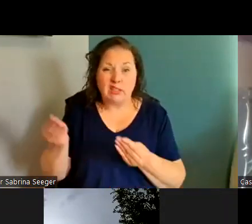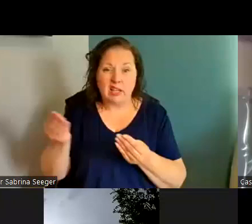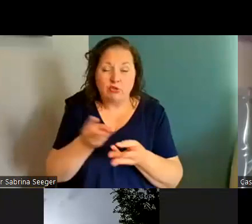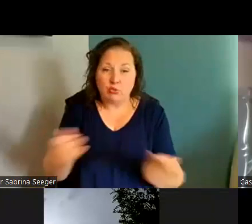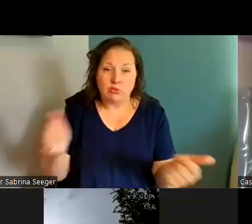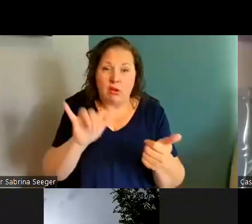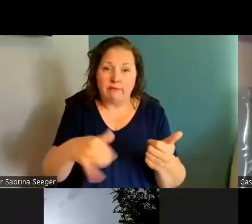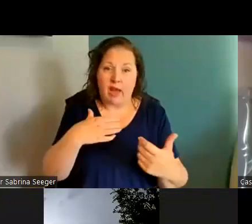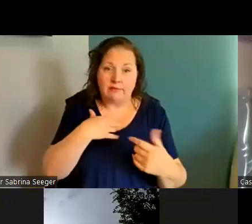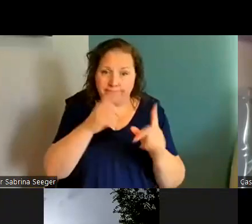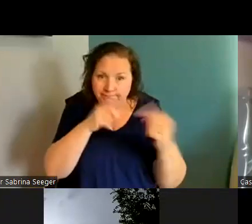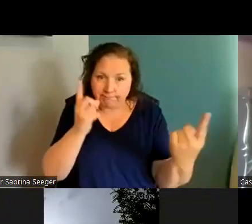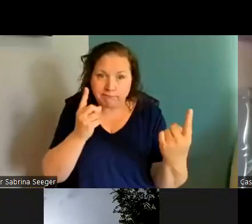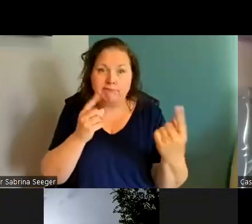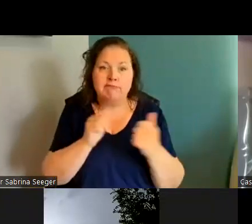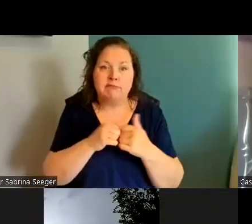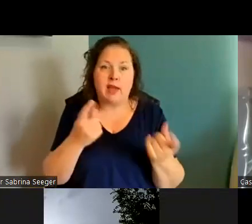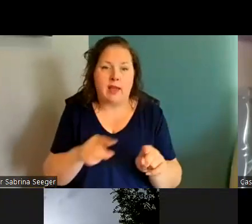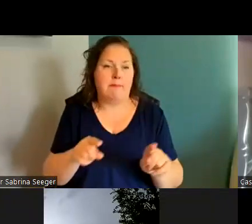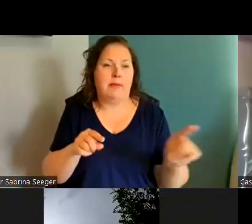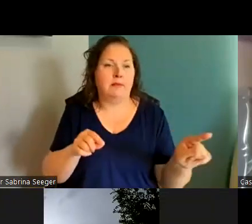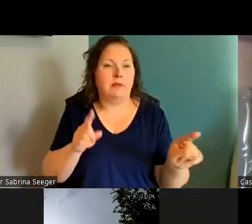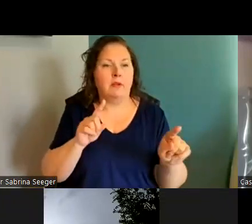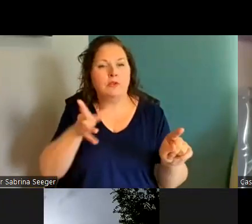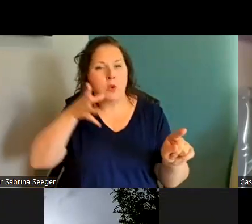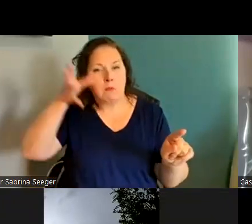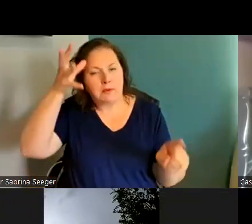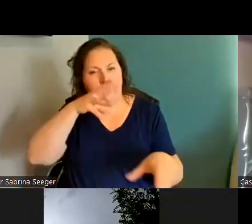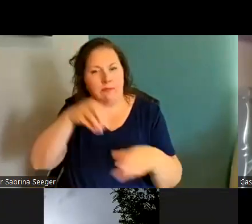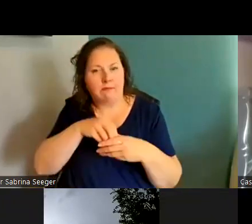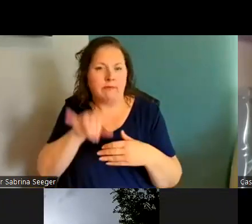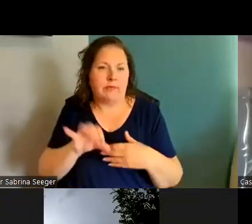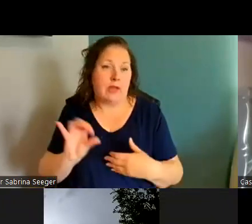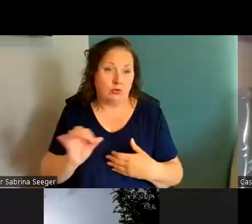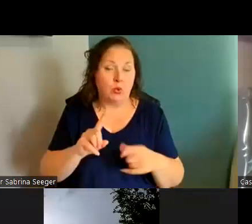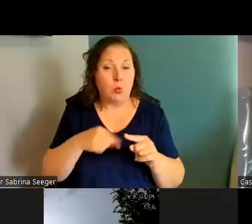be a parent could always engage in that as well. If when there is a disagreement with